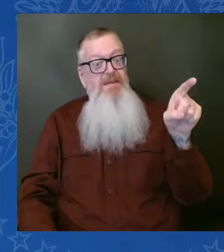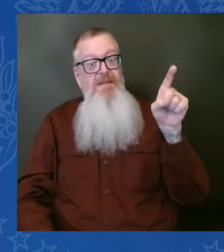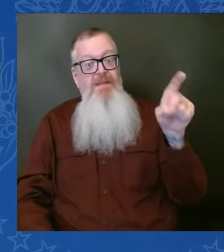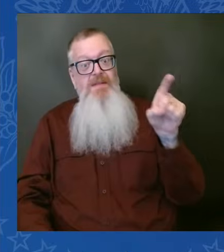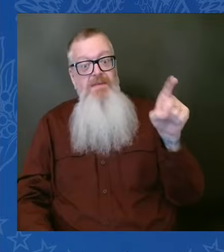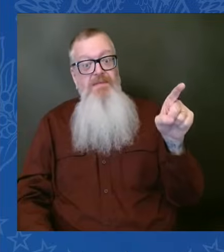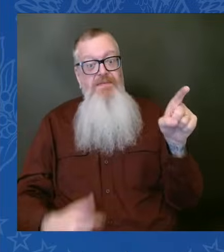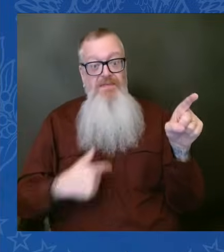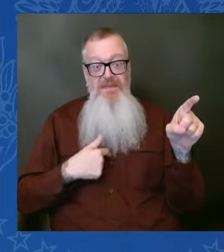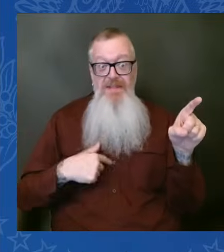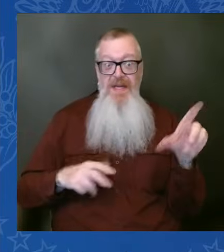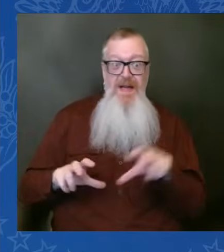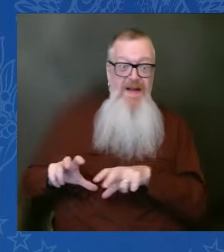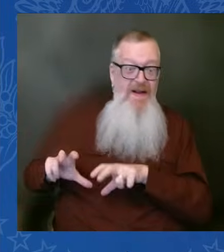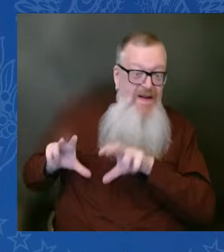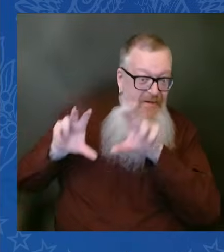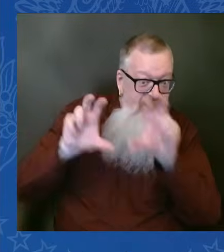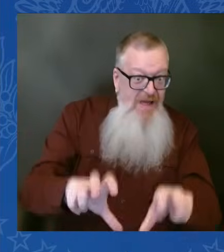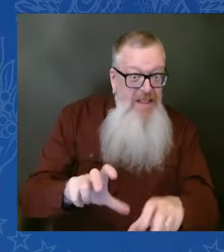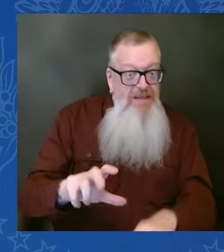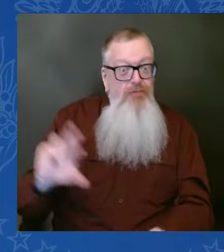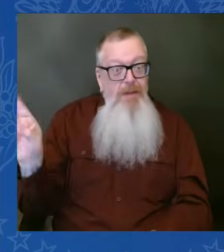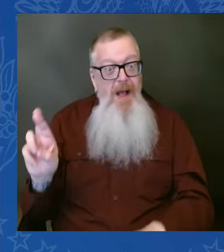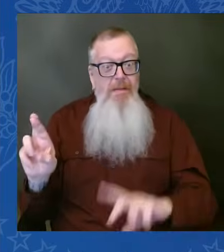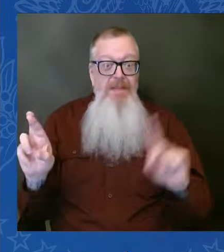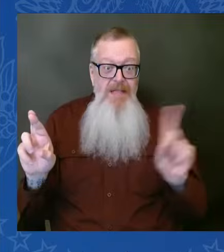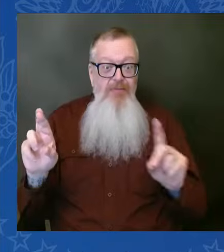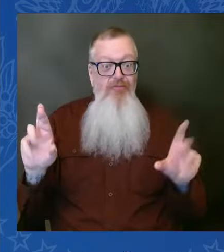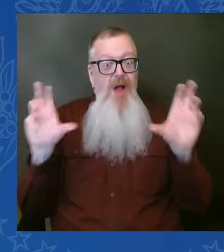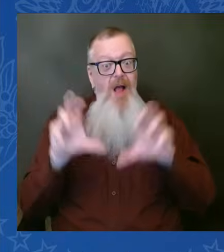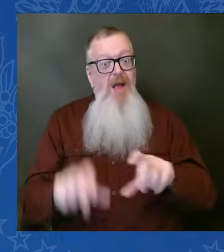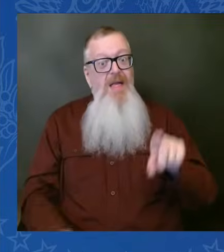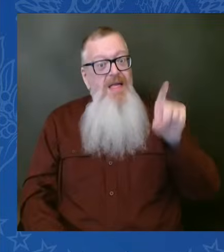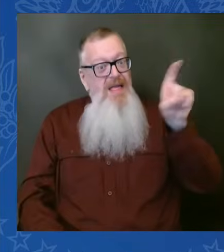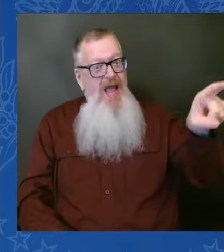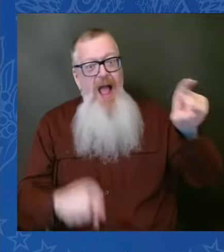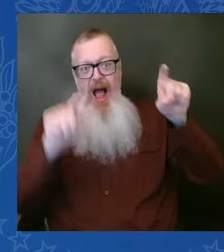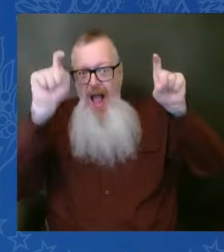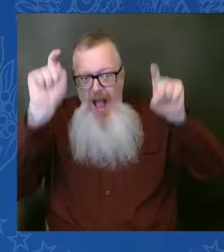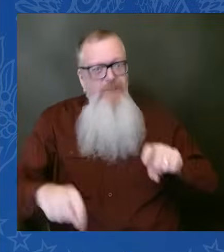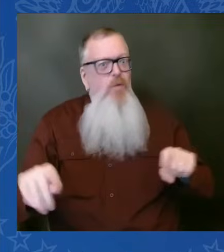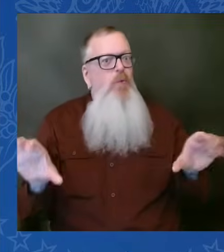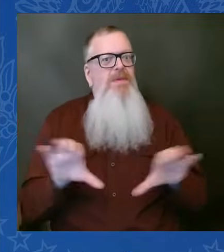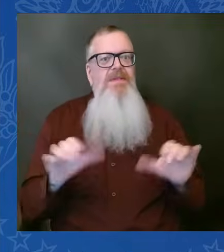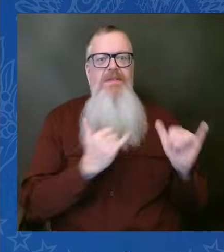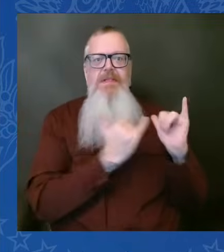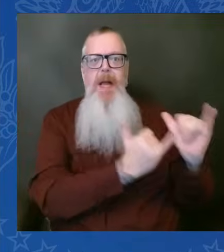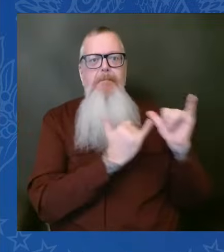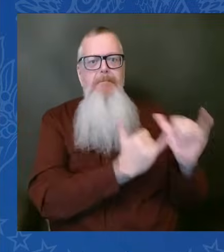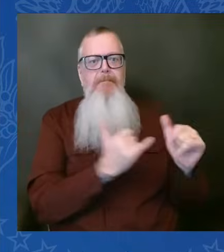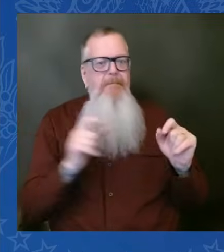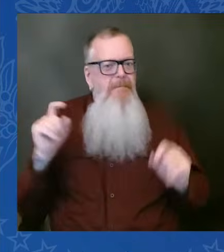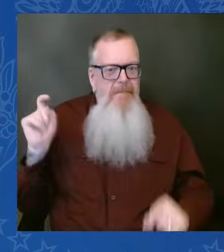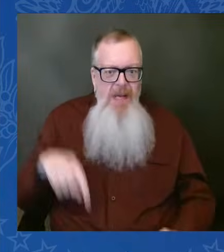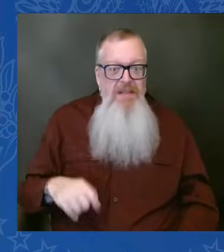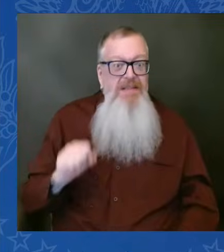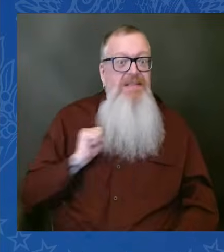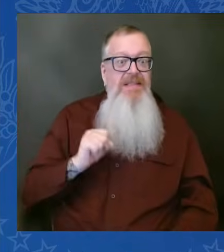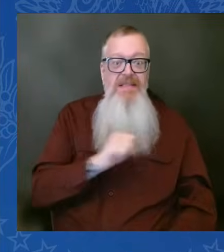he’s going to have a trouble not doing it. He’s going to have a lot of red state senators who were opposed to all of it and didn’t vote for it deciding it’s very much in their interests